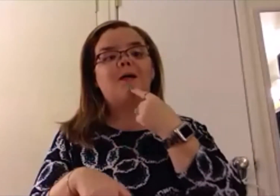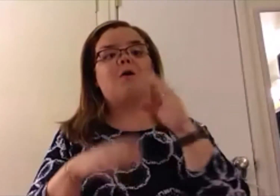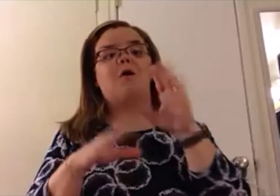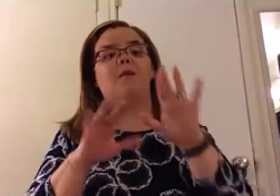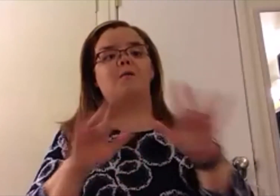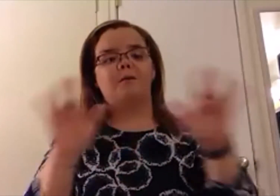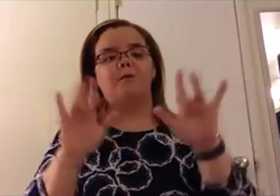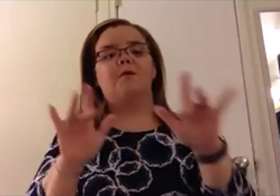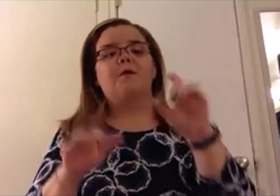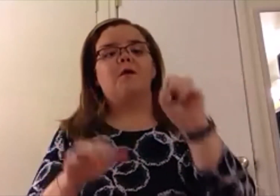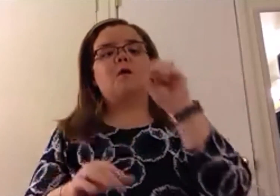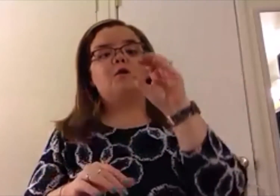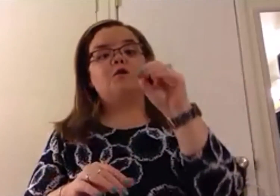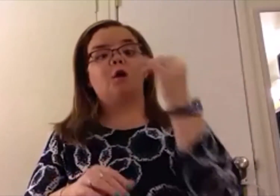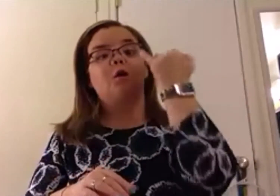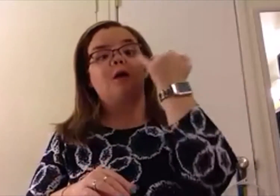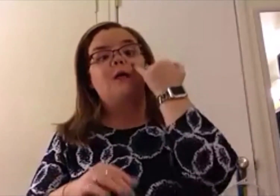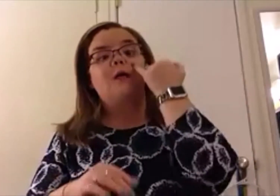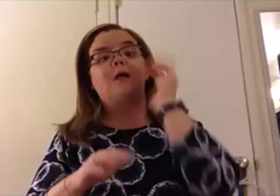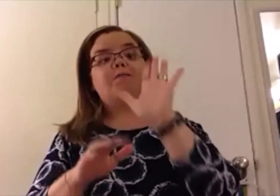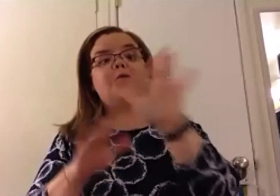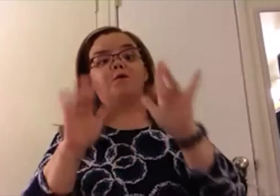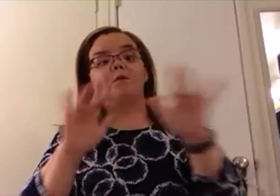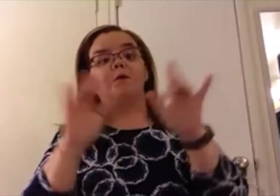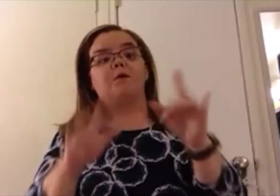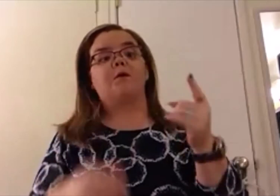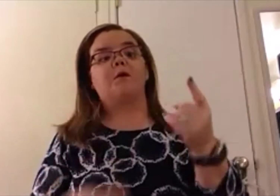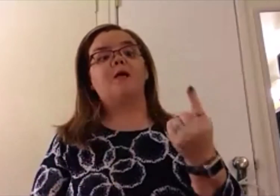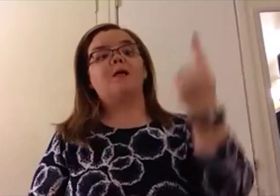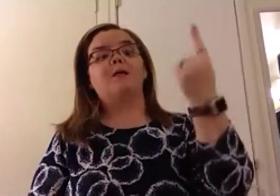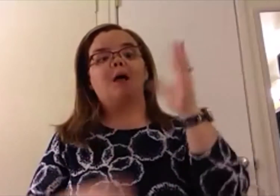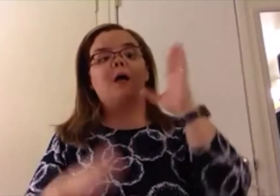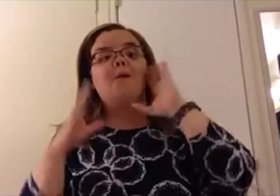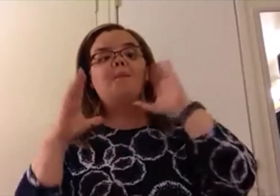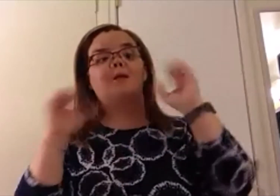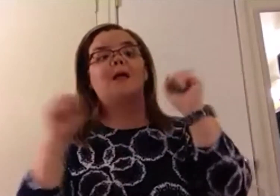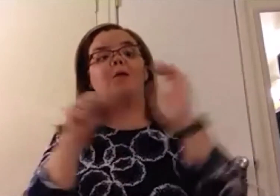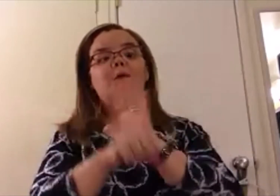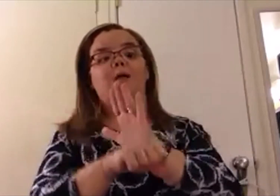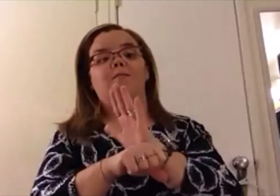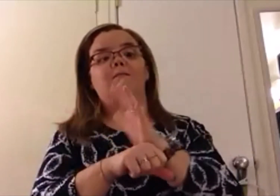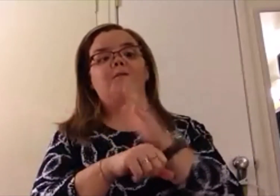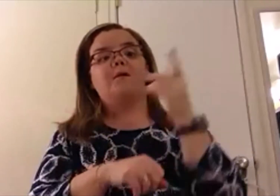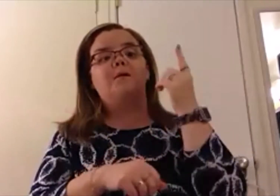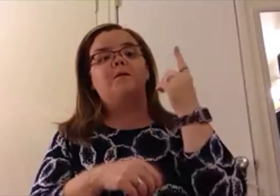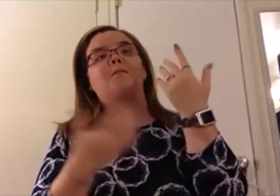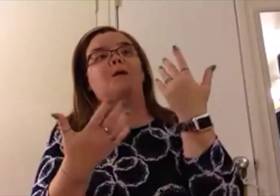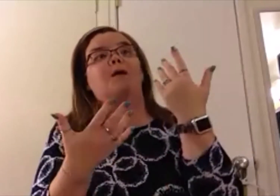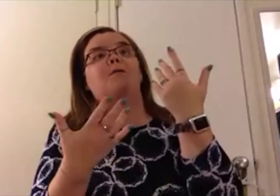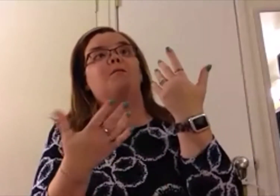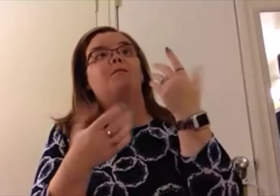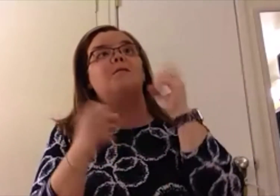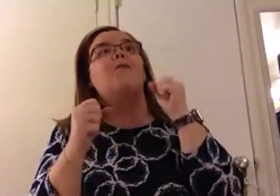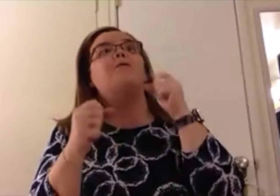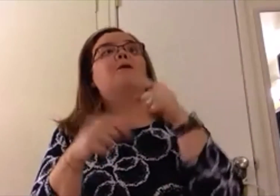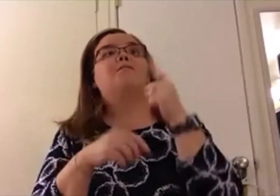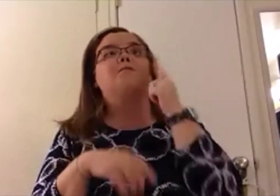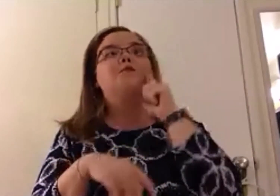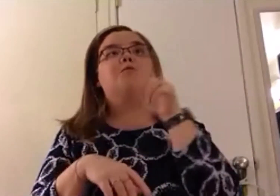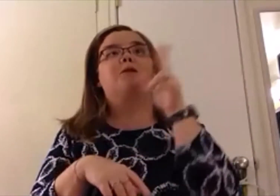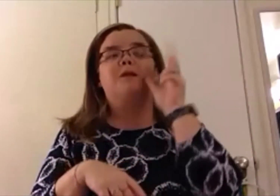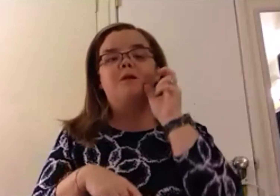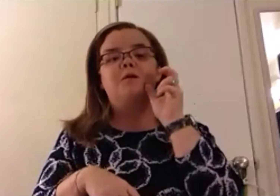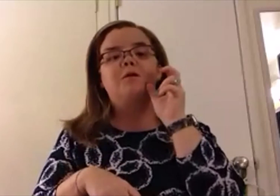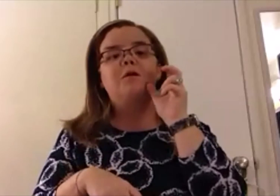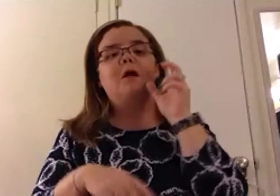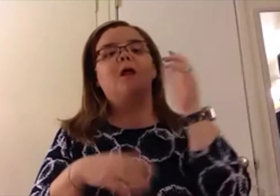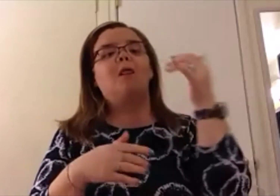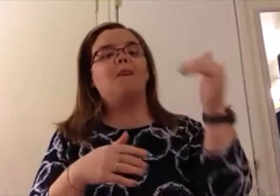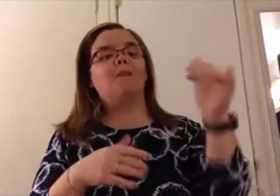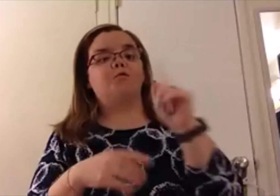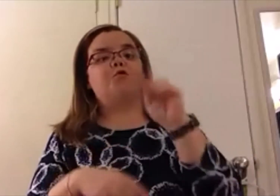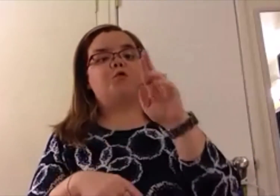on the computer so if your computer is up loud enough like loud enough for you to hear,